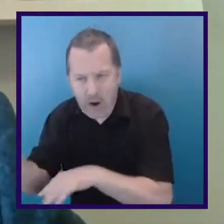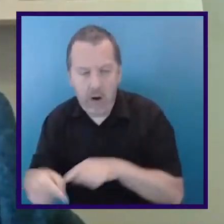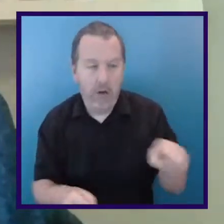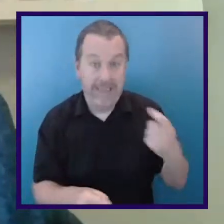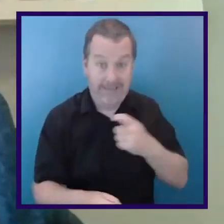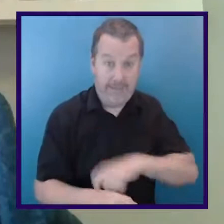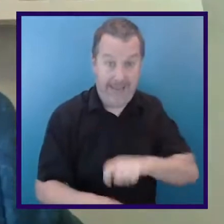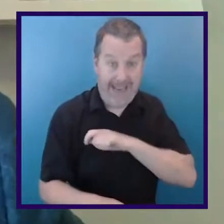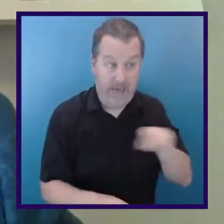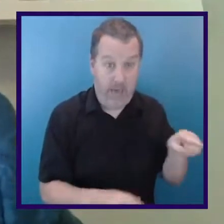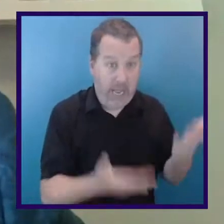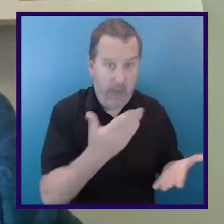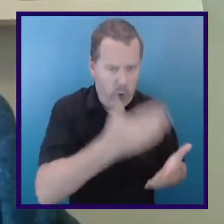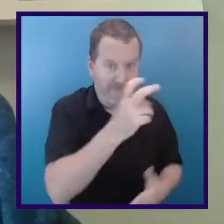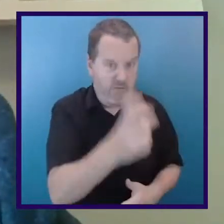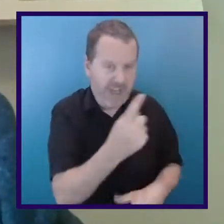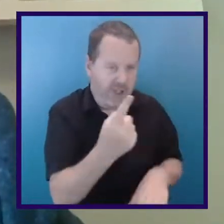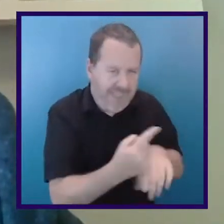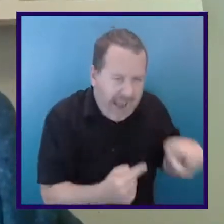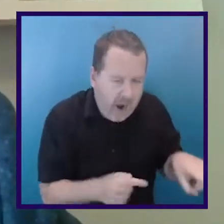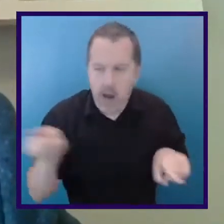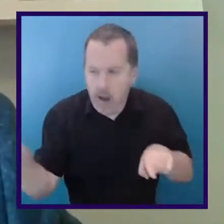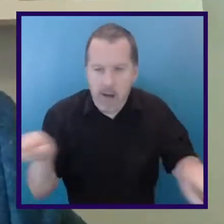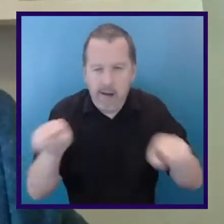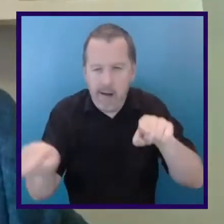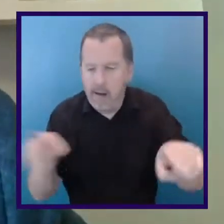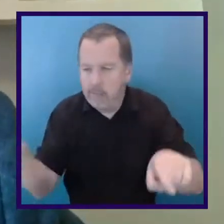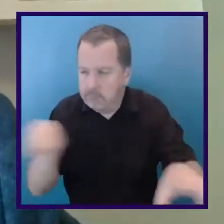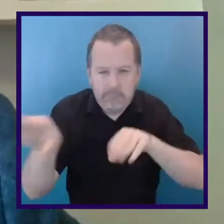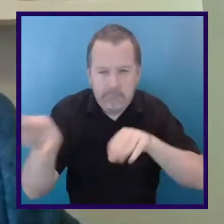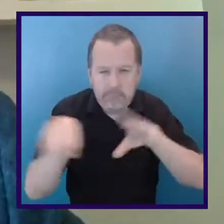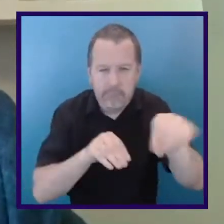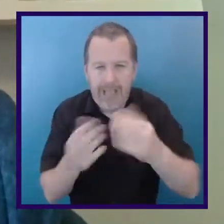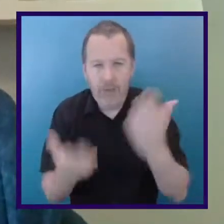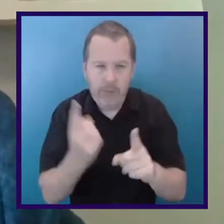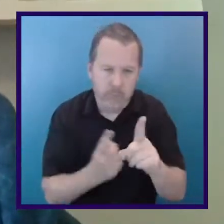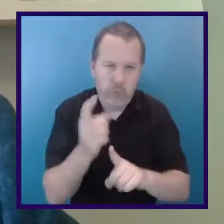BM are learning a French for example, and see what can we do to improve our mode of